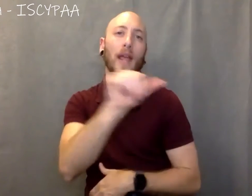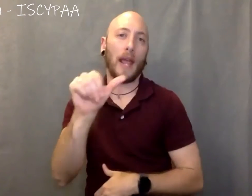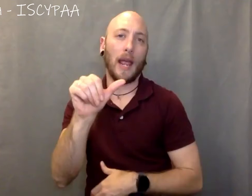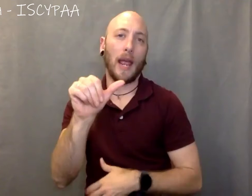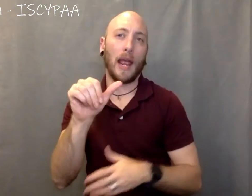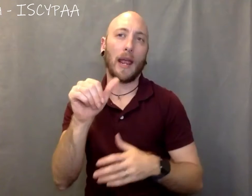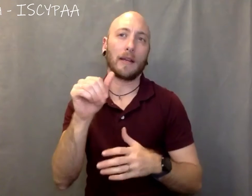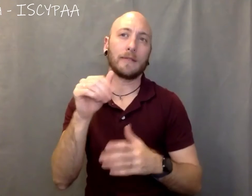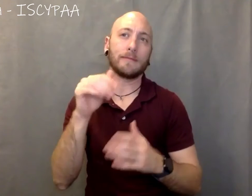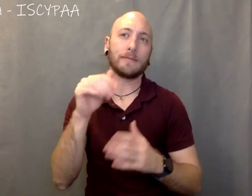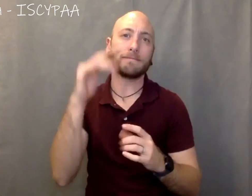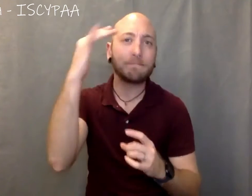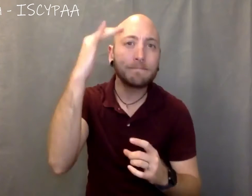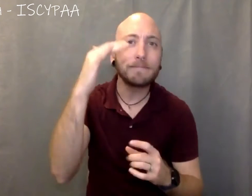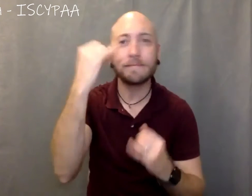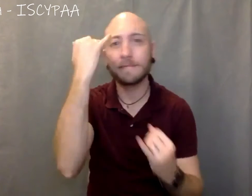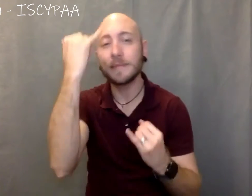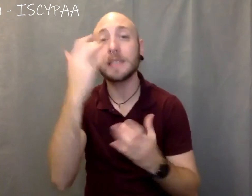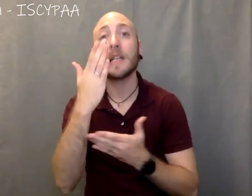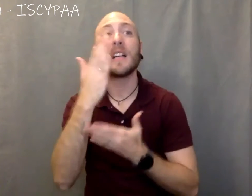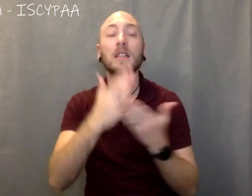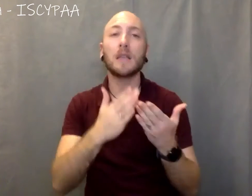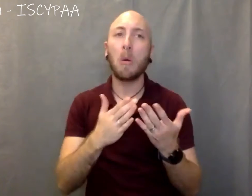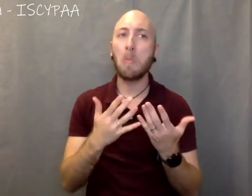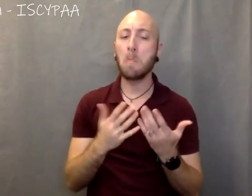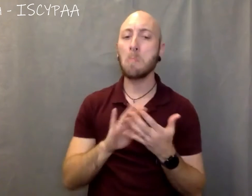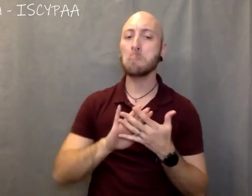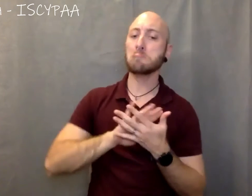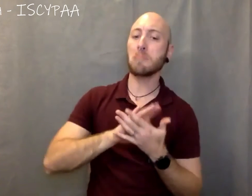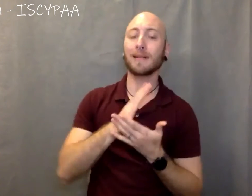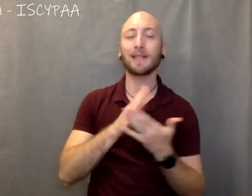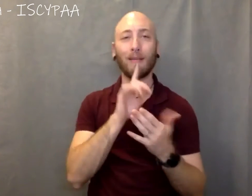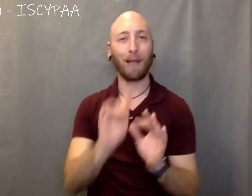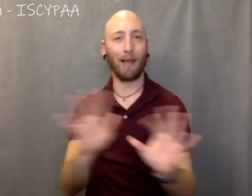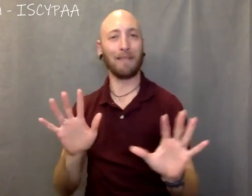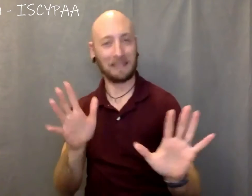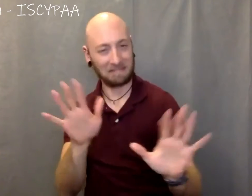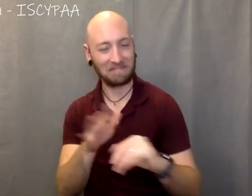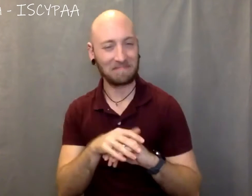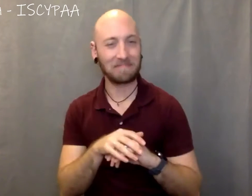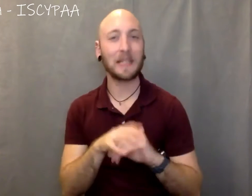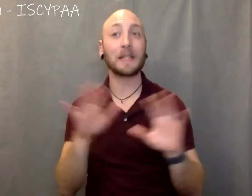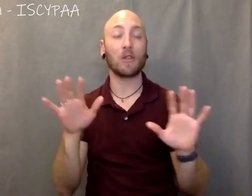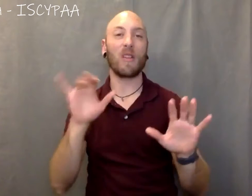them will be subtle and some of them will be obvious, you know, but I'm just about me and